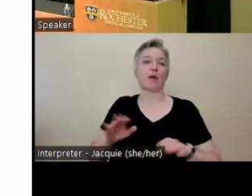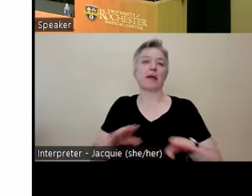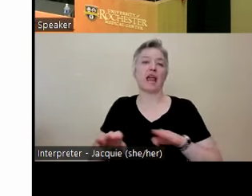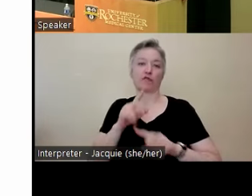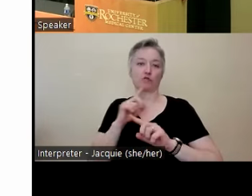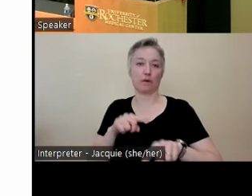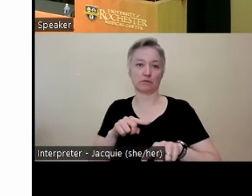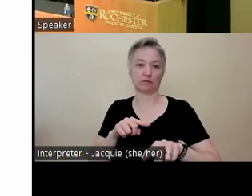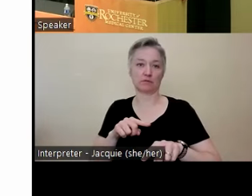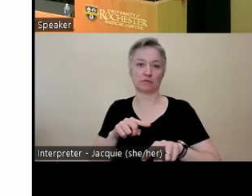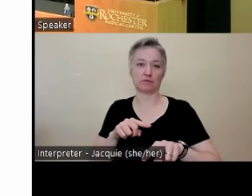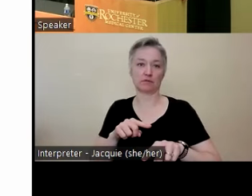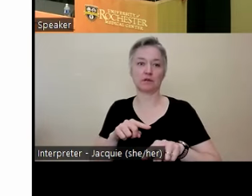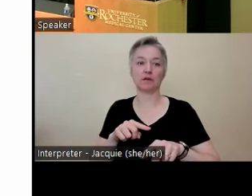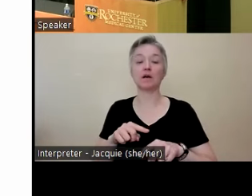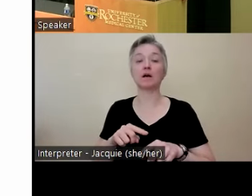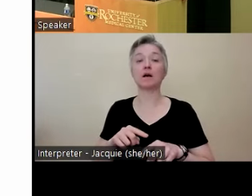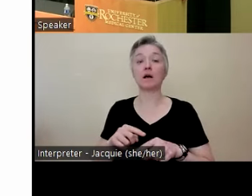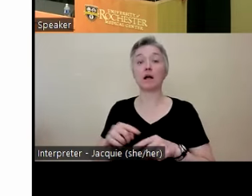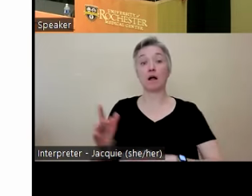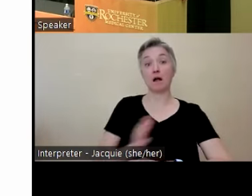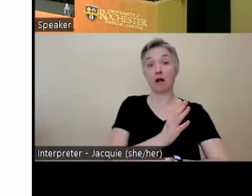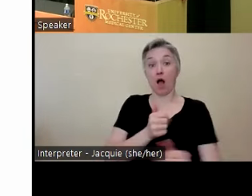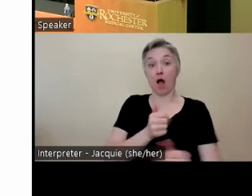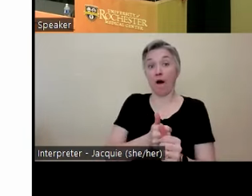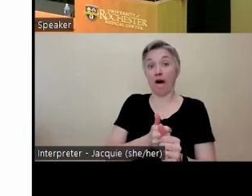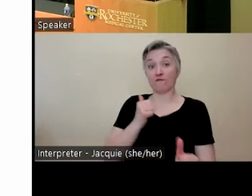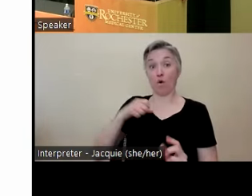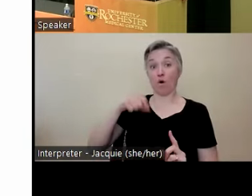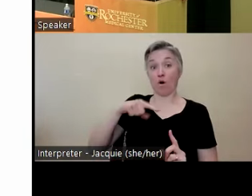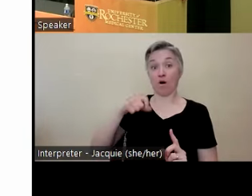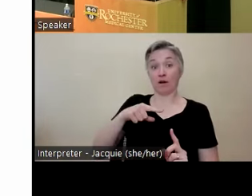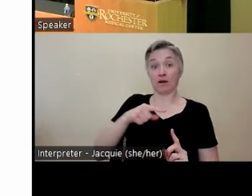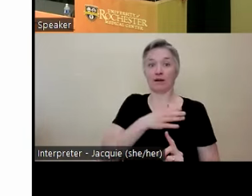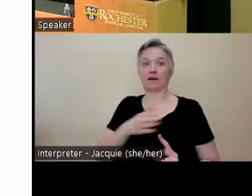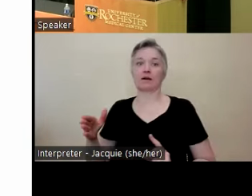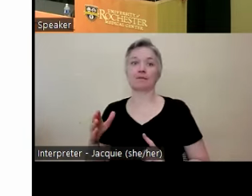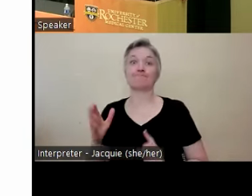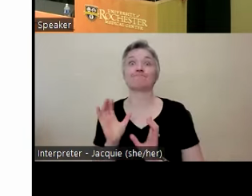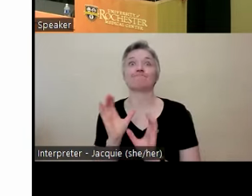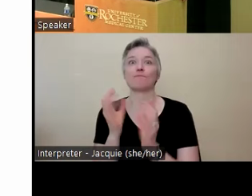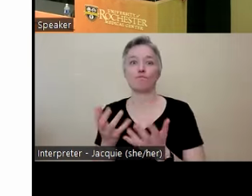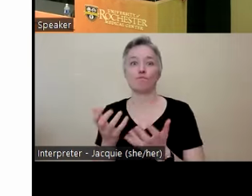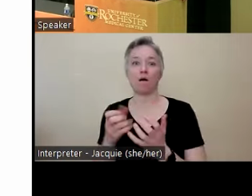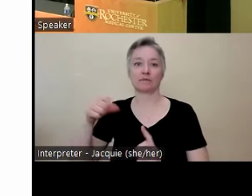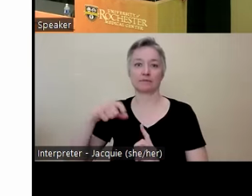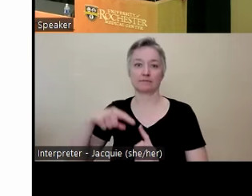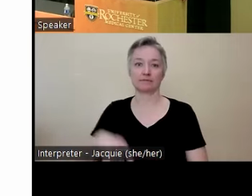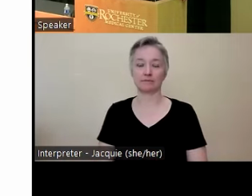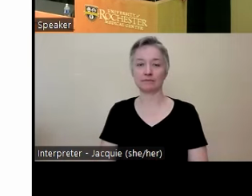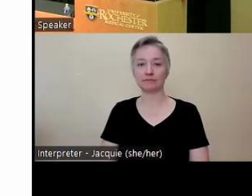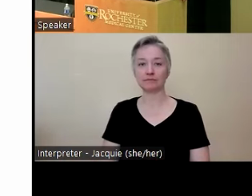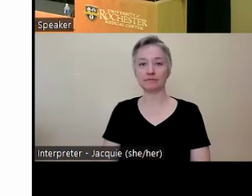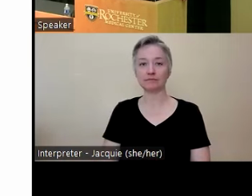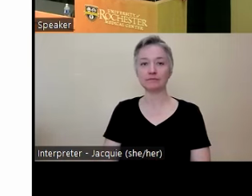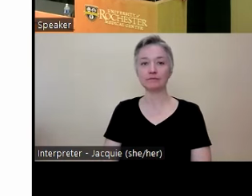running from a person avoiding stimuli to seeking out that stimuli then I'll talk with the patient